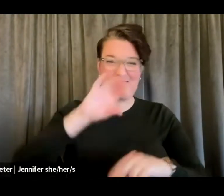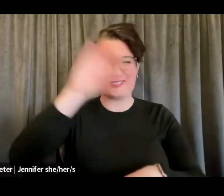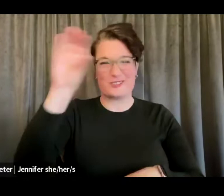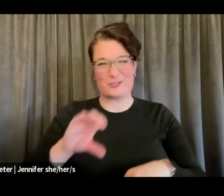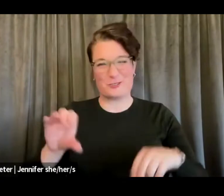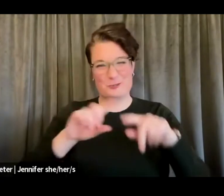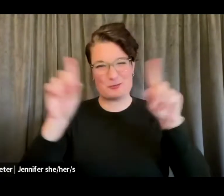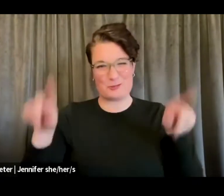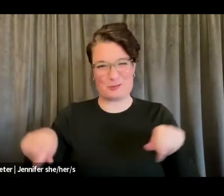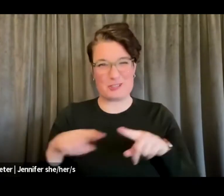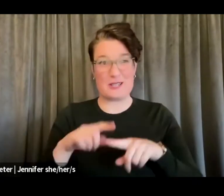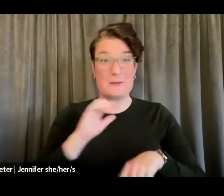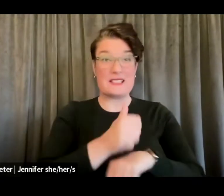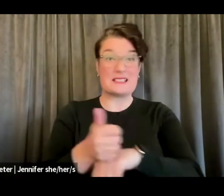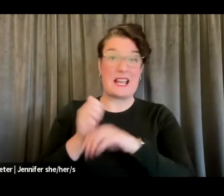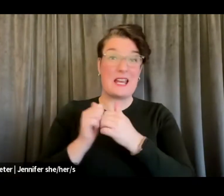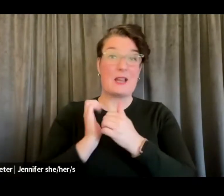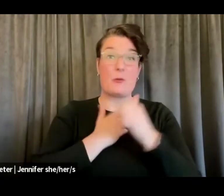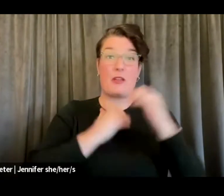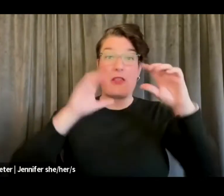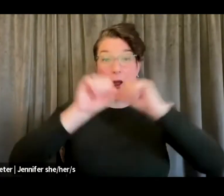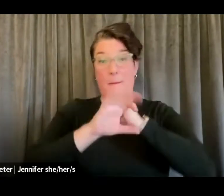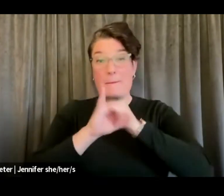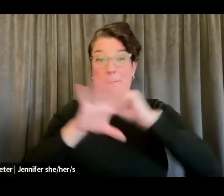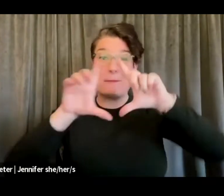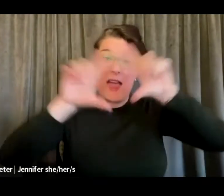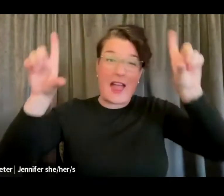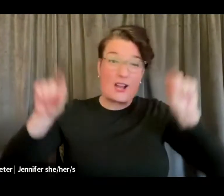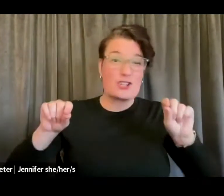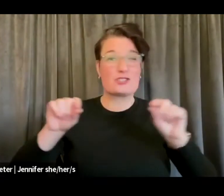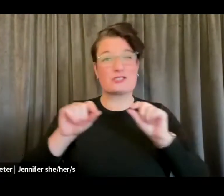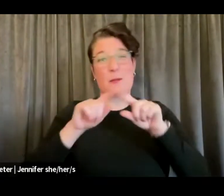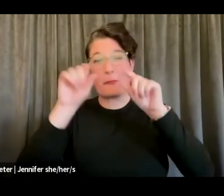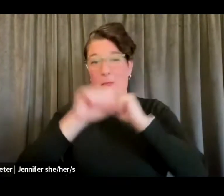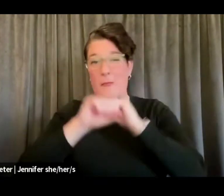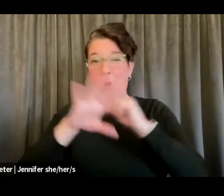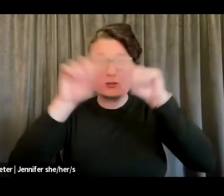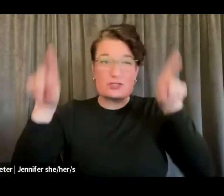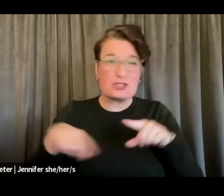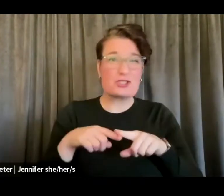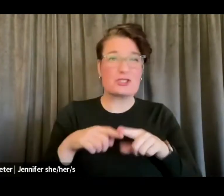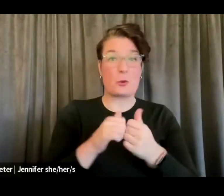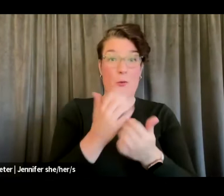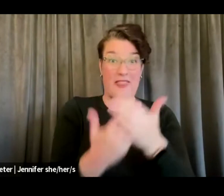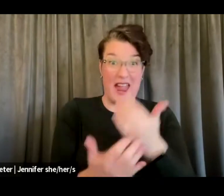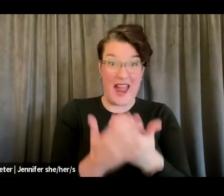setting with our banners and posters setting with hands spoons bowls,